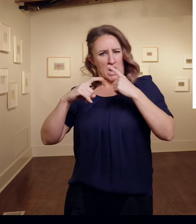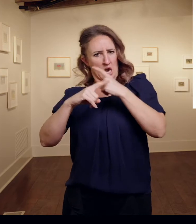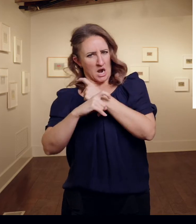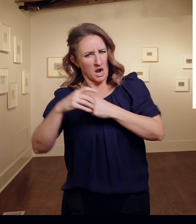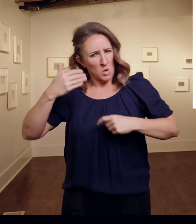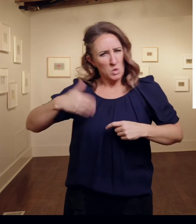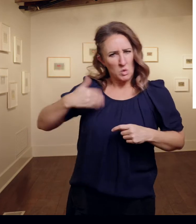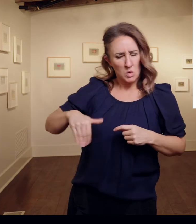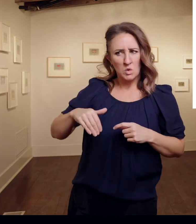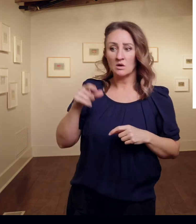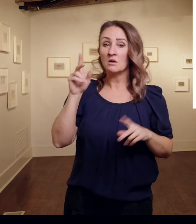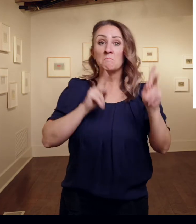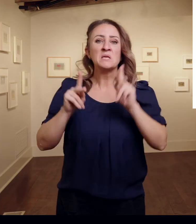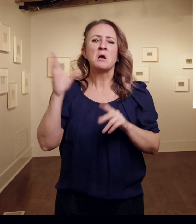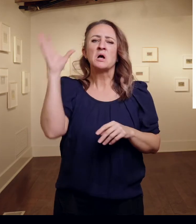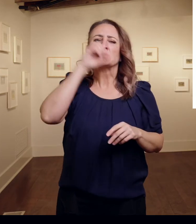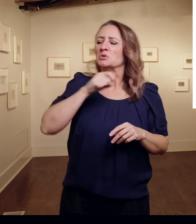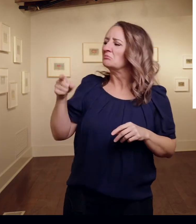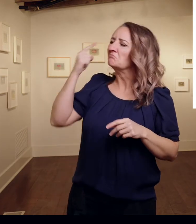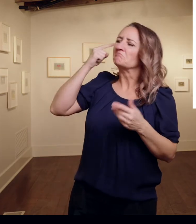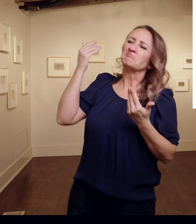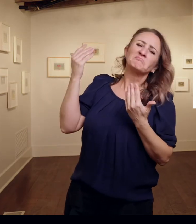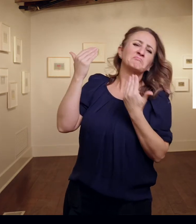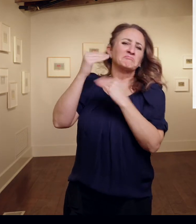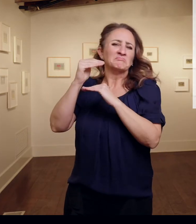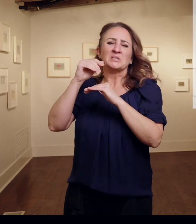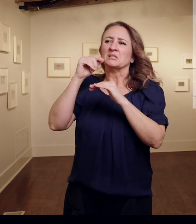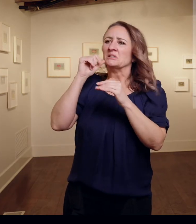which seems to evidence an understanding far greater than often assumed.